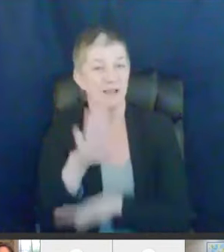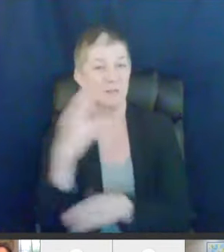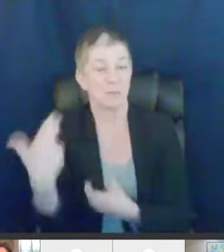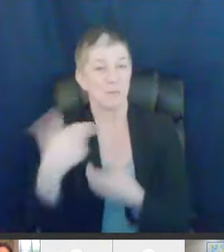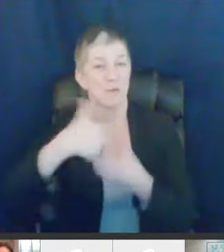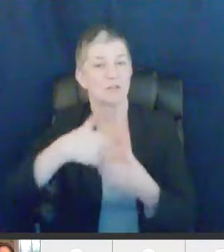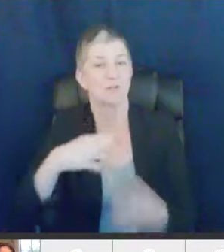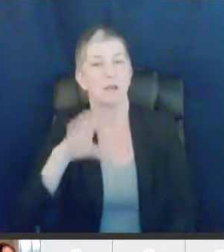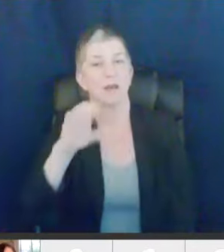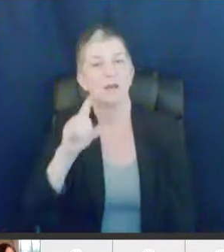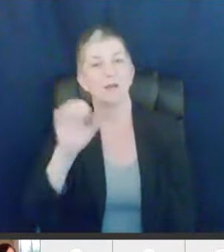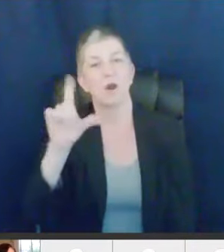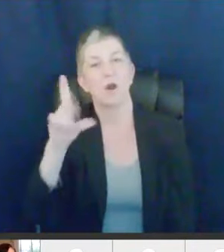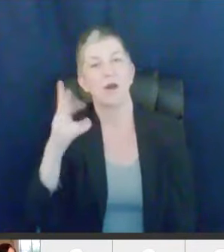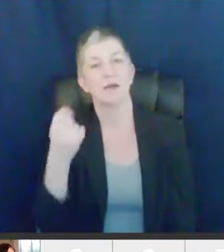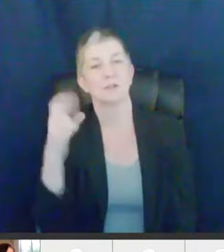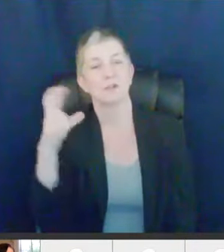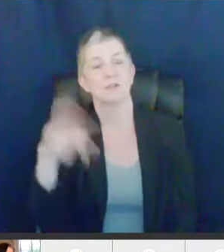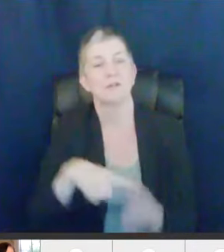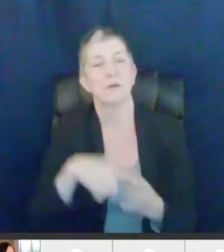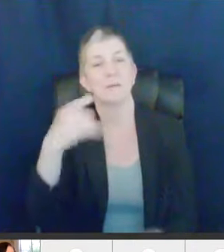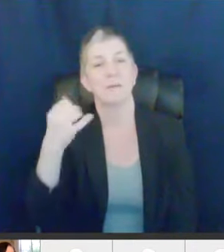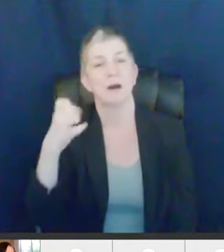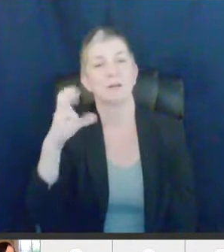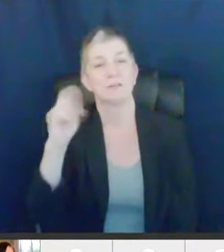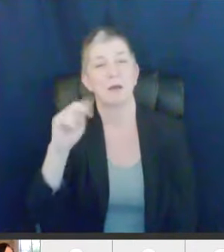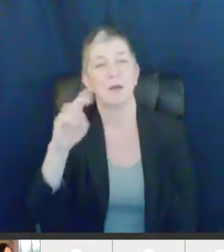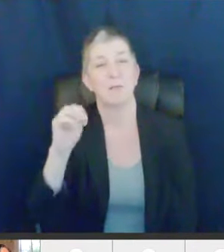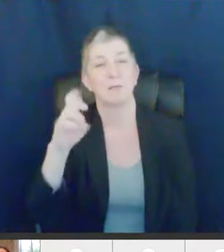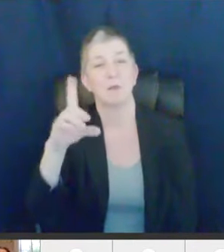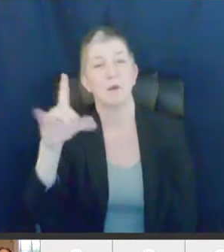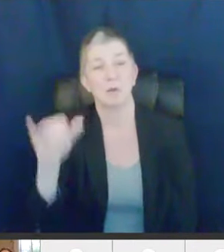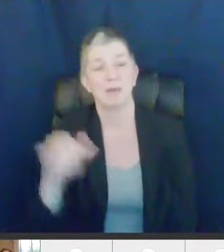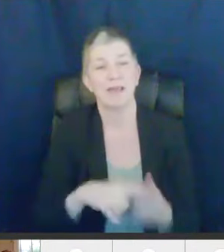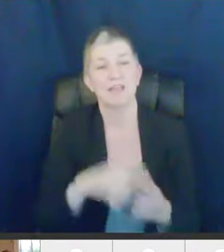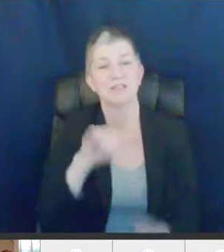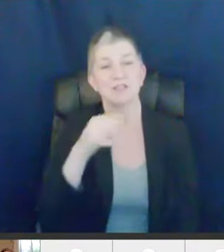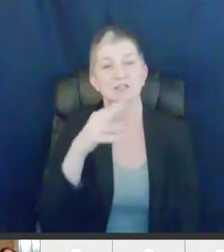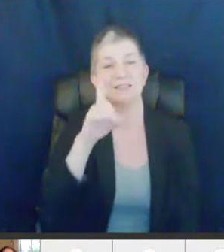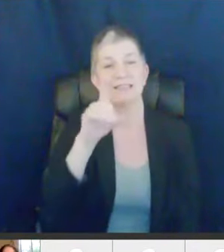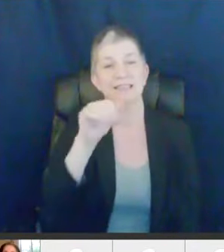from the Pottstown mercury and Deanna Durante from NBC 10 we will start our